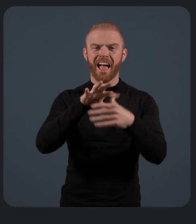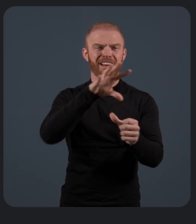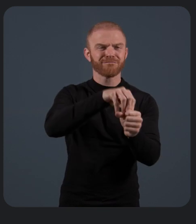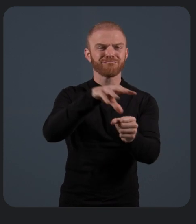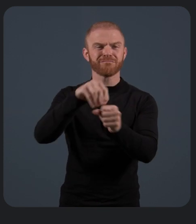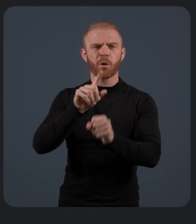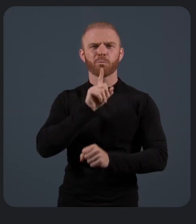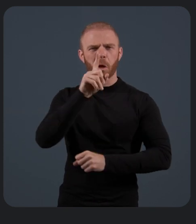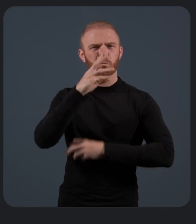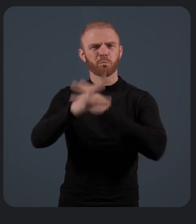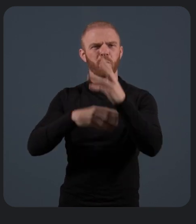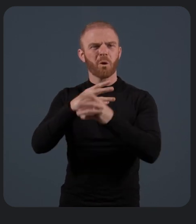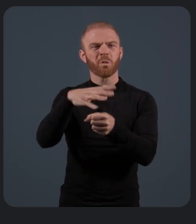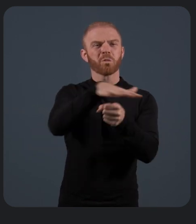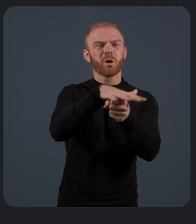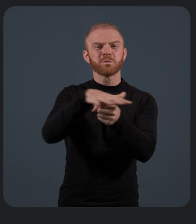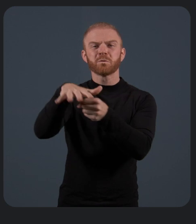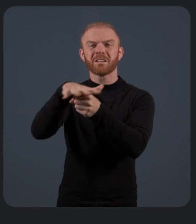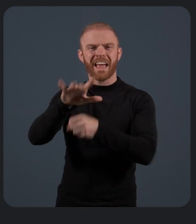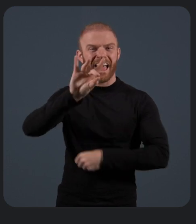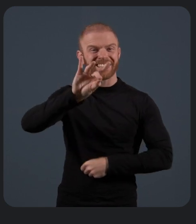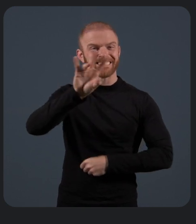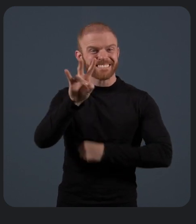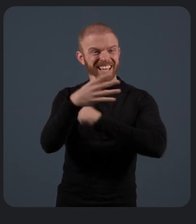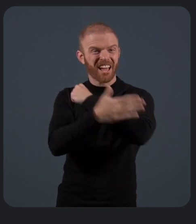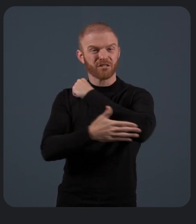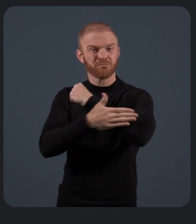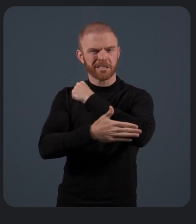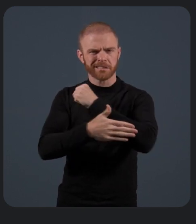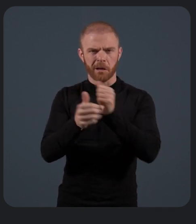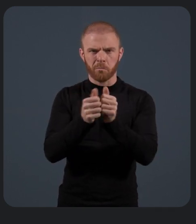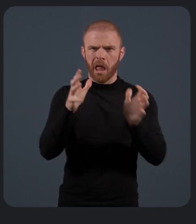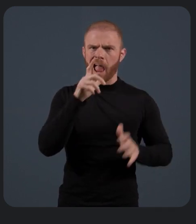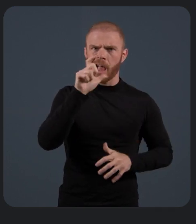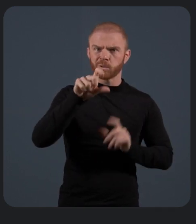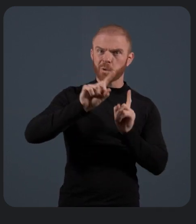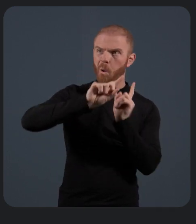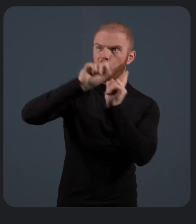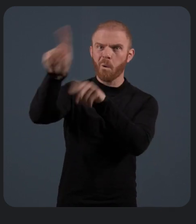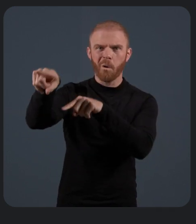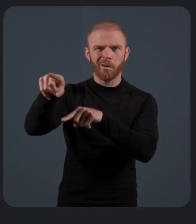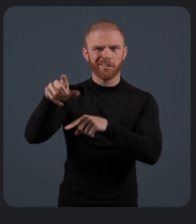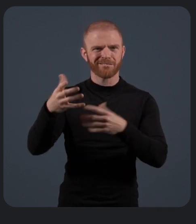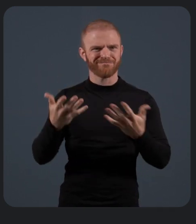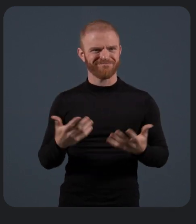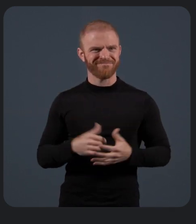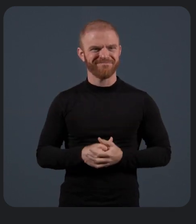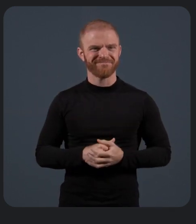at real-world locations in 87 countries without having to be there.